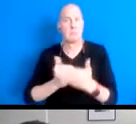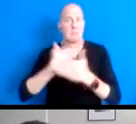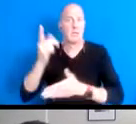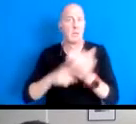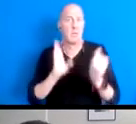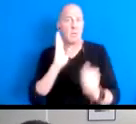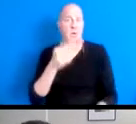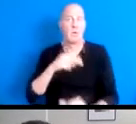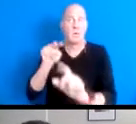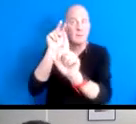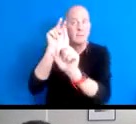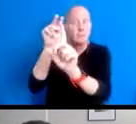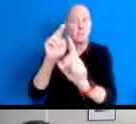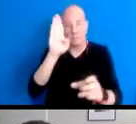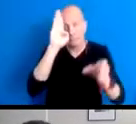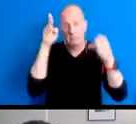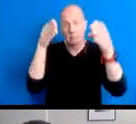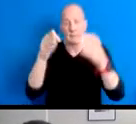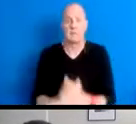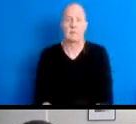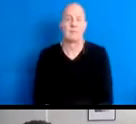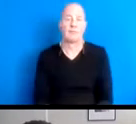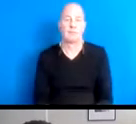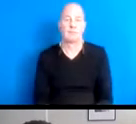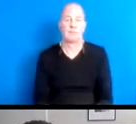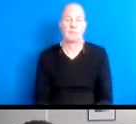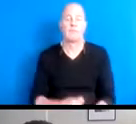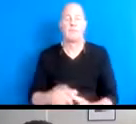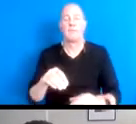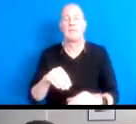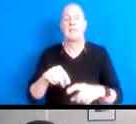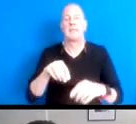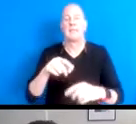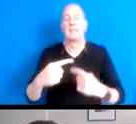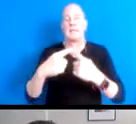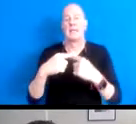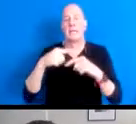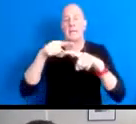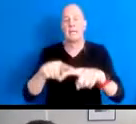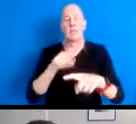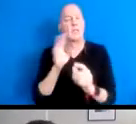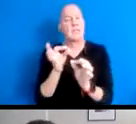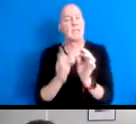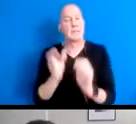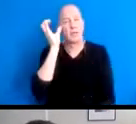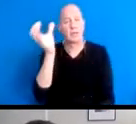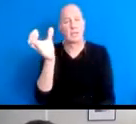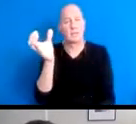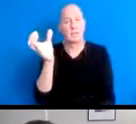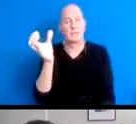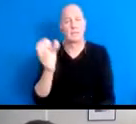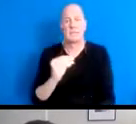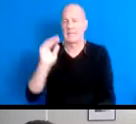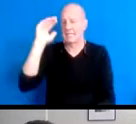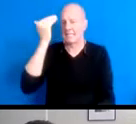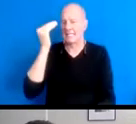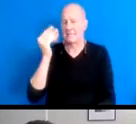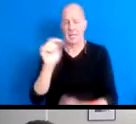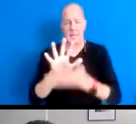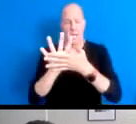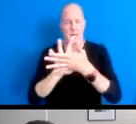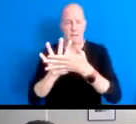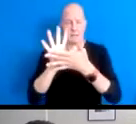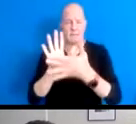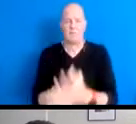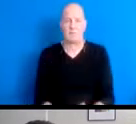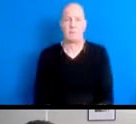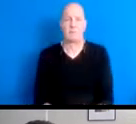15:37:03 So interdependence is a simple concept and can seem rather abstract, we're all connected.